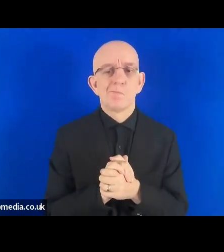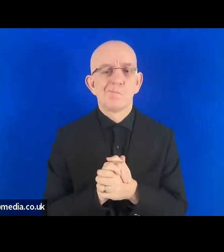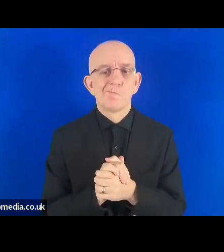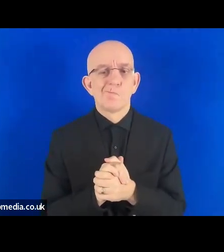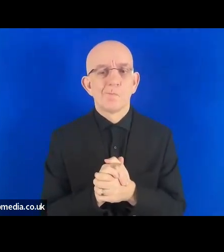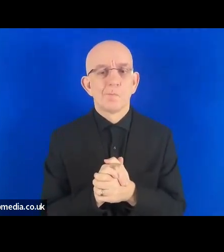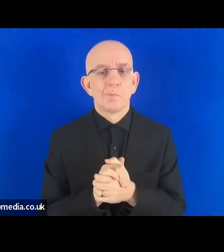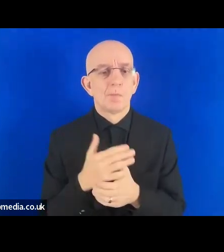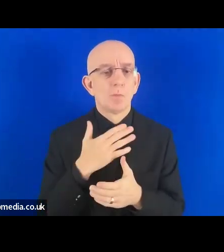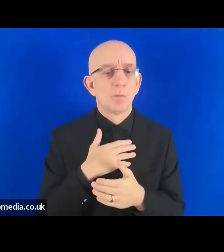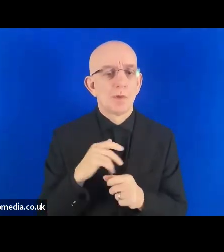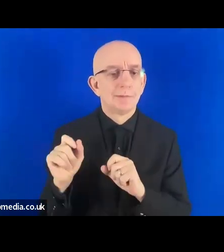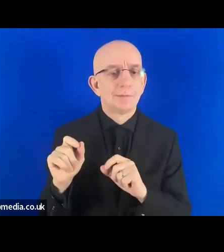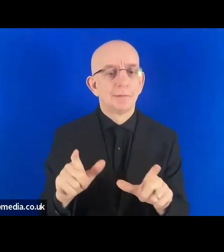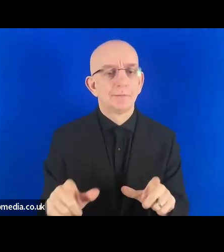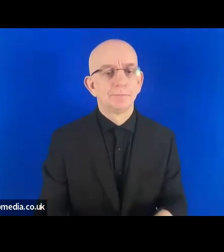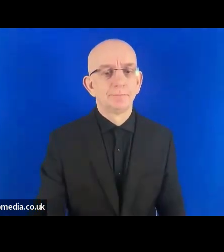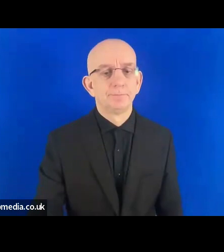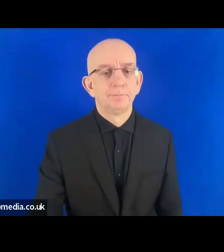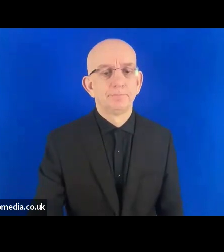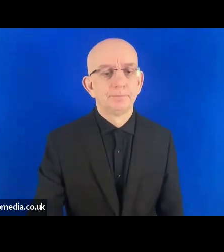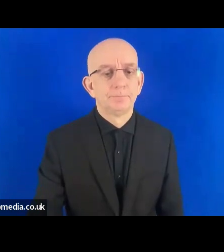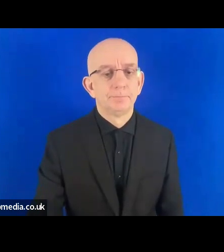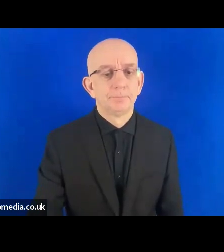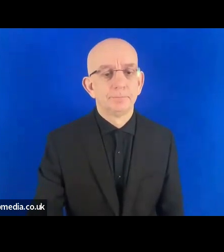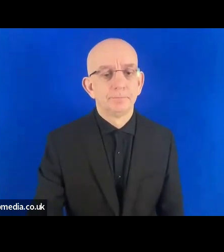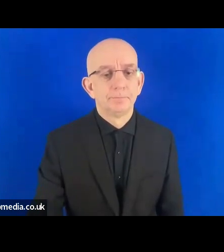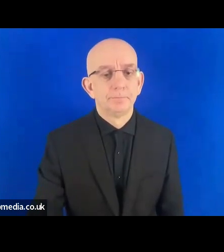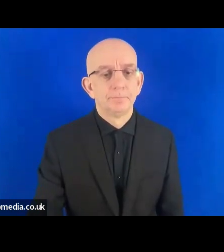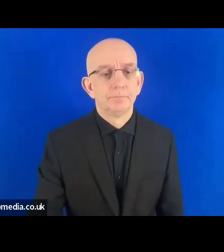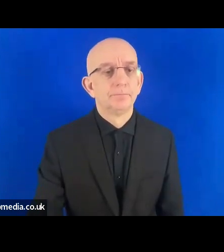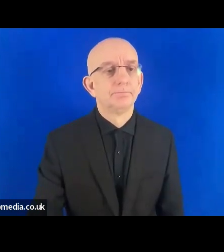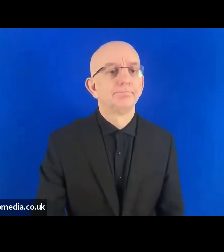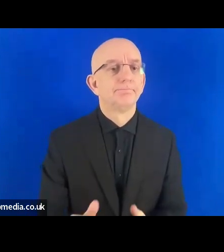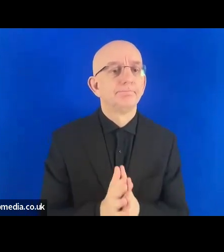Once again. Wow. What did you ask? I'm requesting that, if you can share the slides.